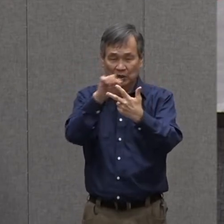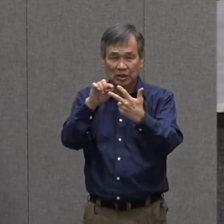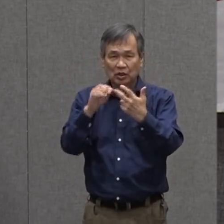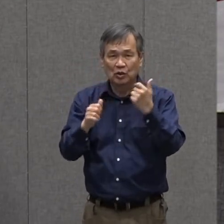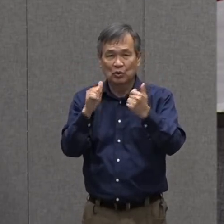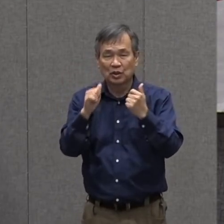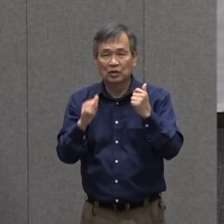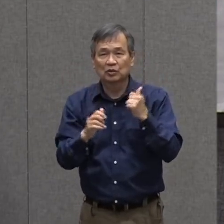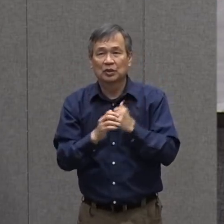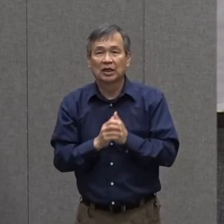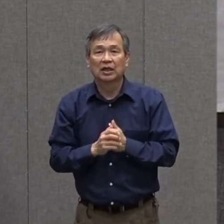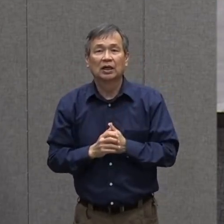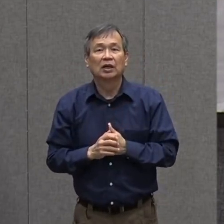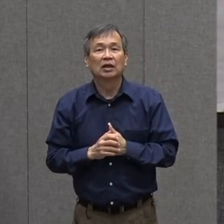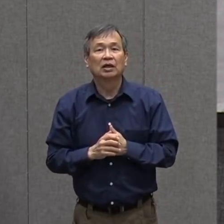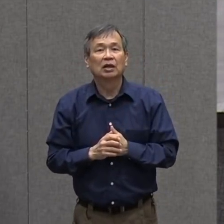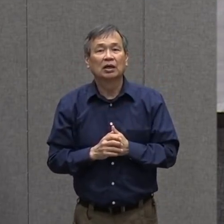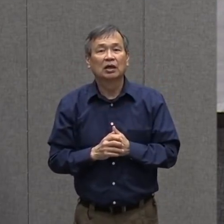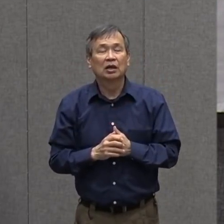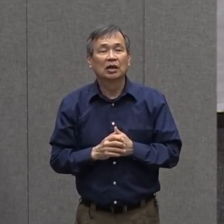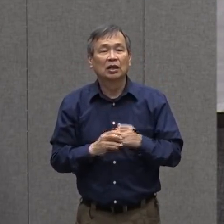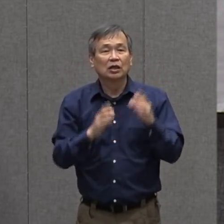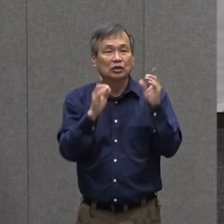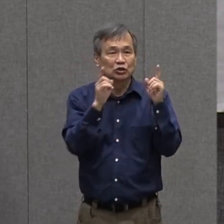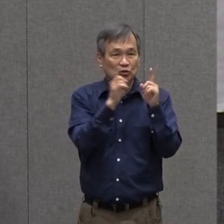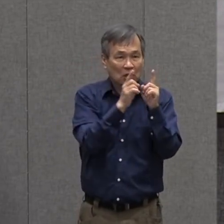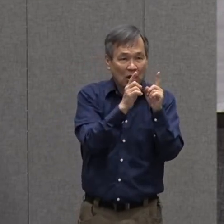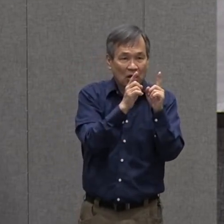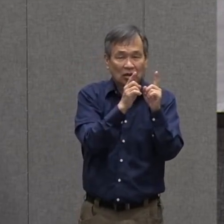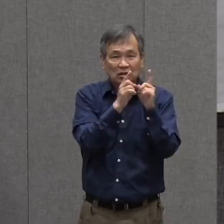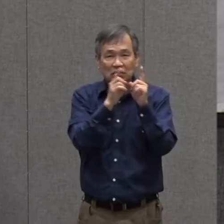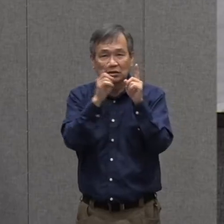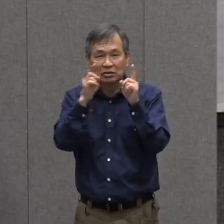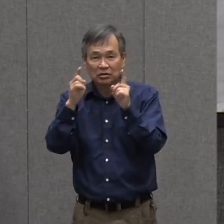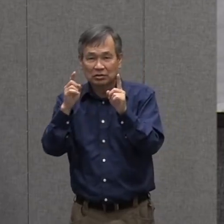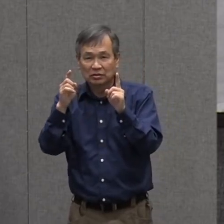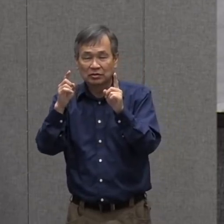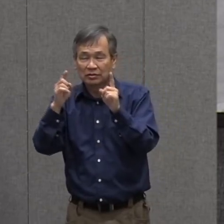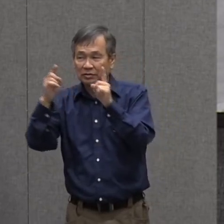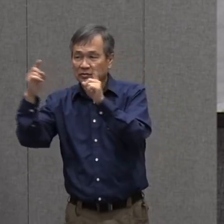And we wanna put them in order of smallest to largest. So let's see if we can do that.